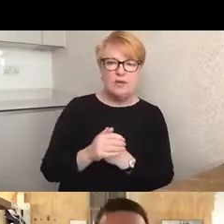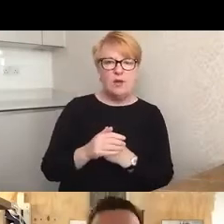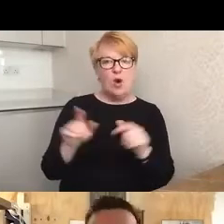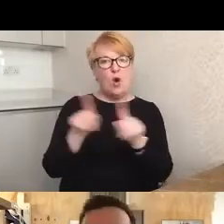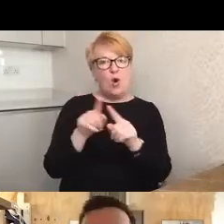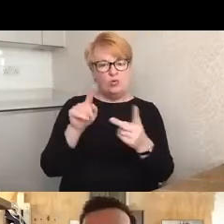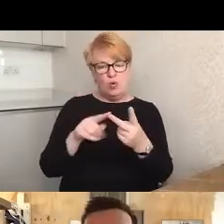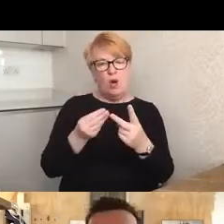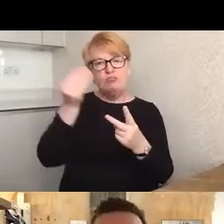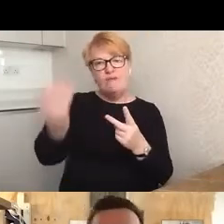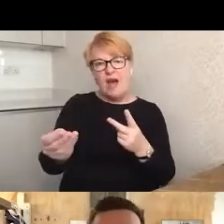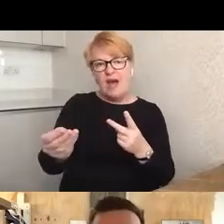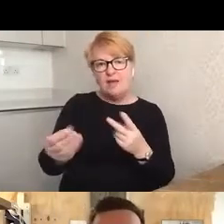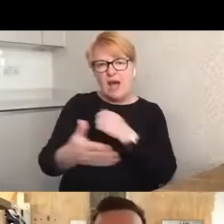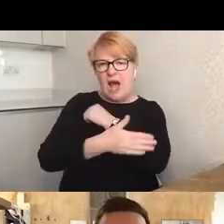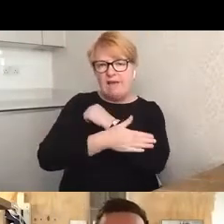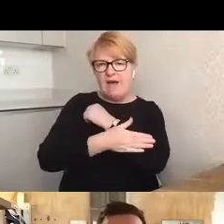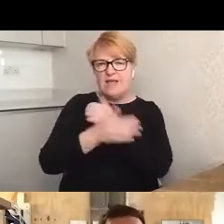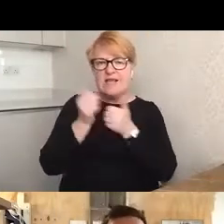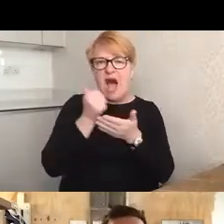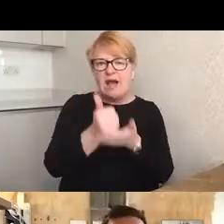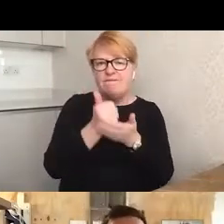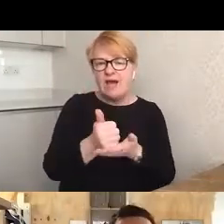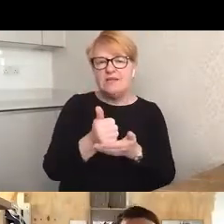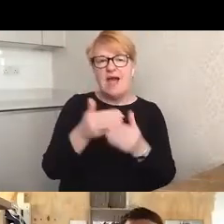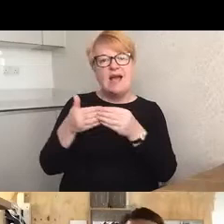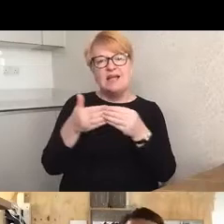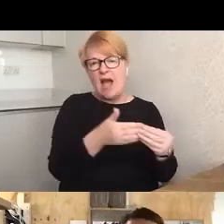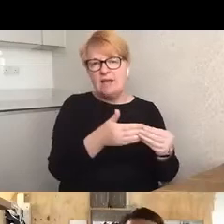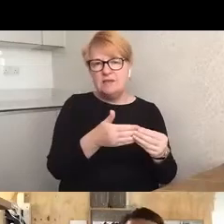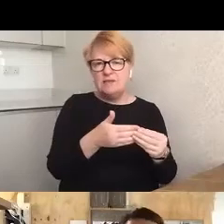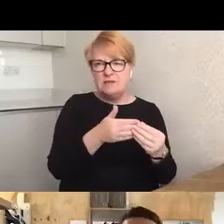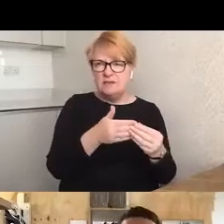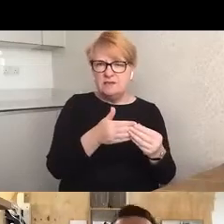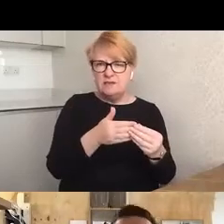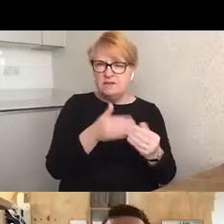and guidance about how to address it. And so, there's this question about